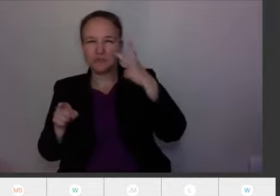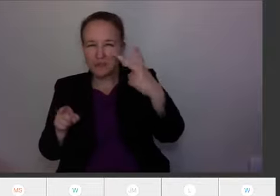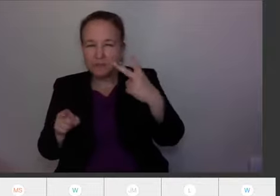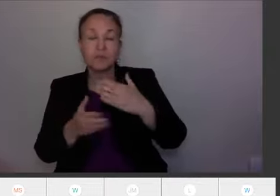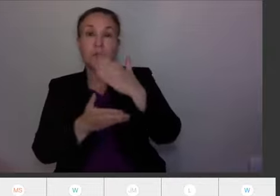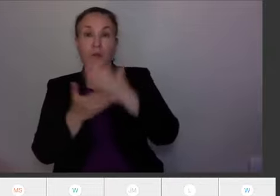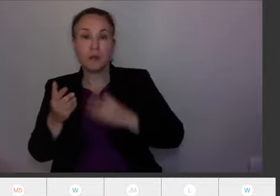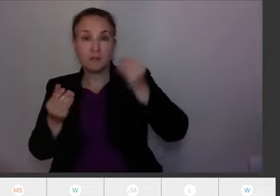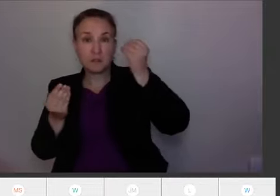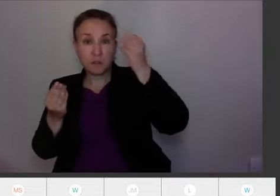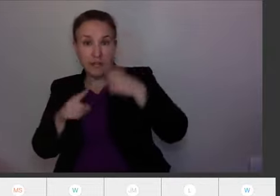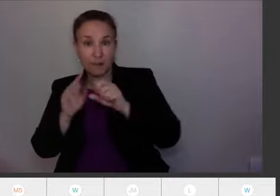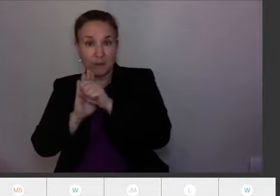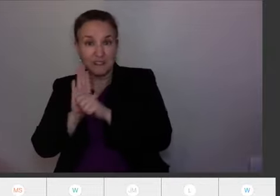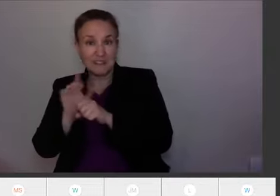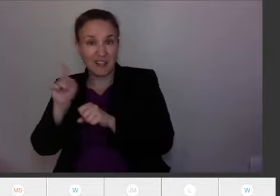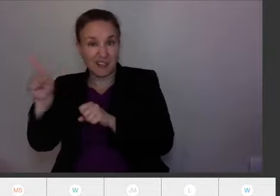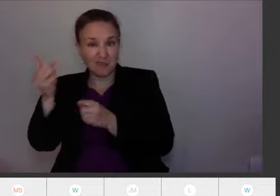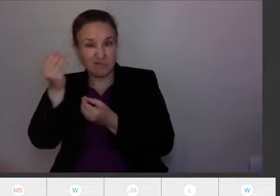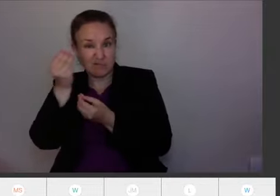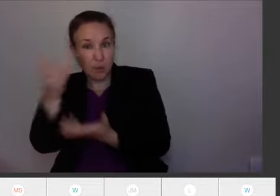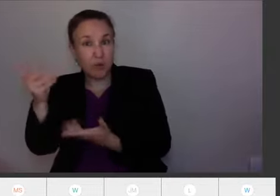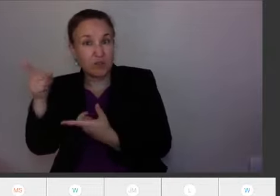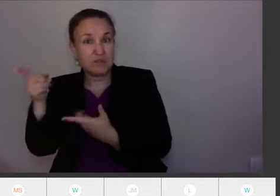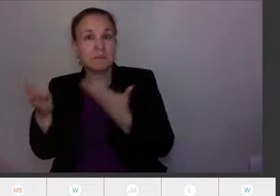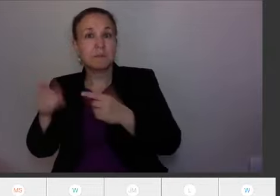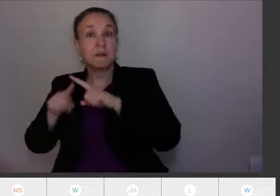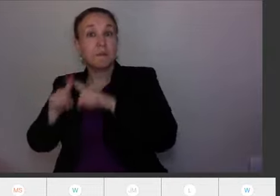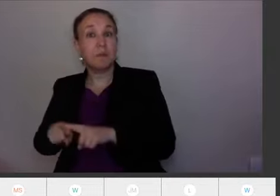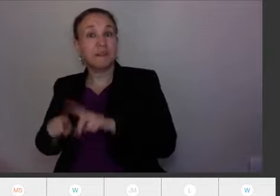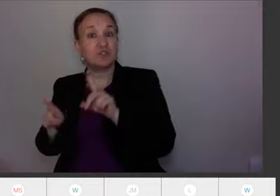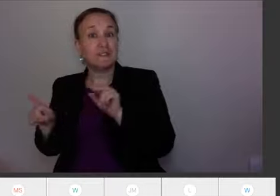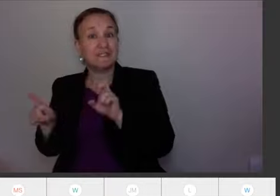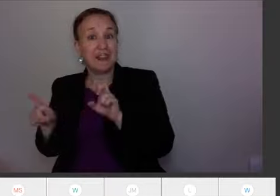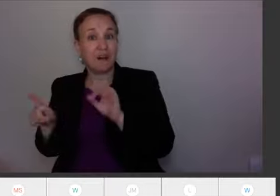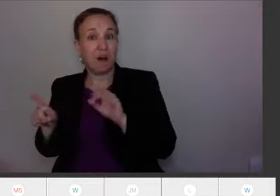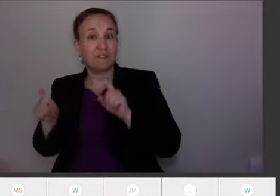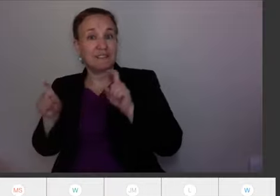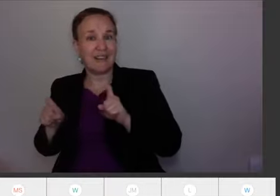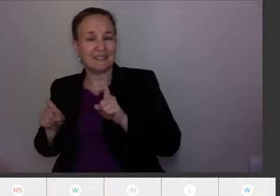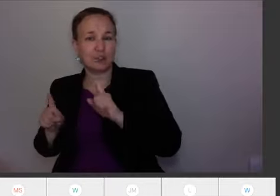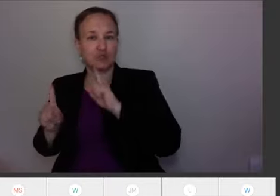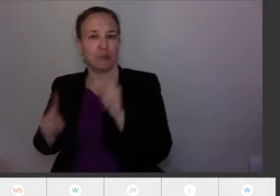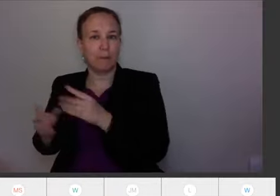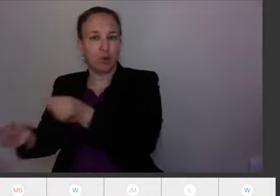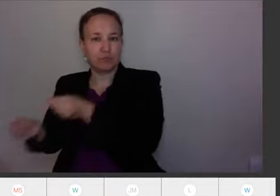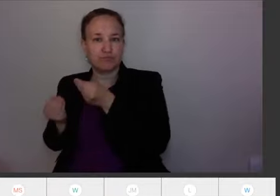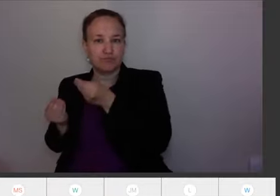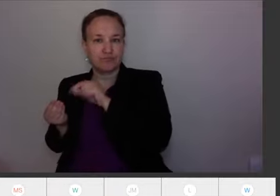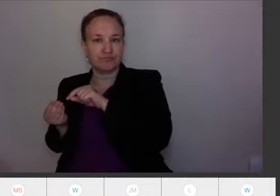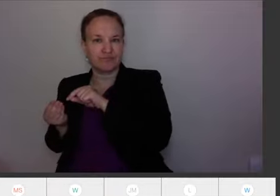state is reporting might be by date of test report that means the day we got